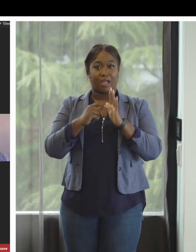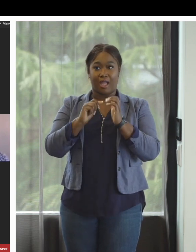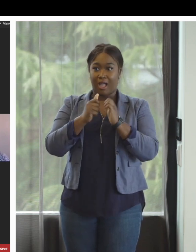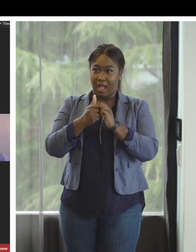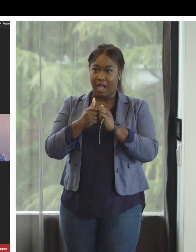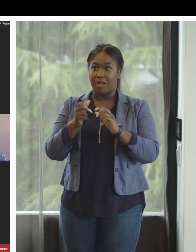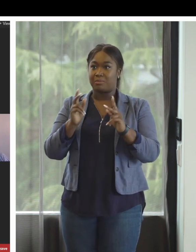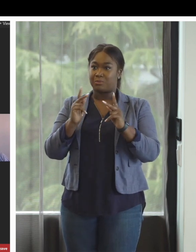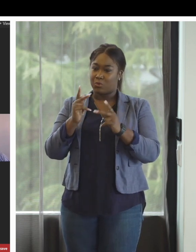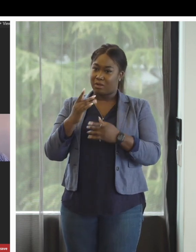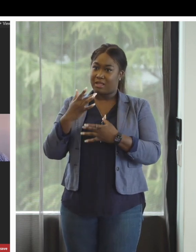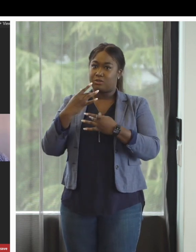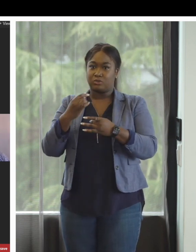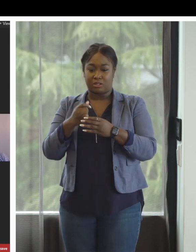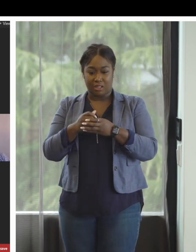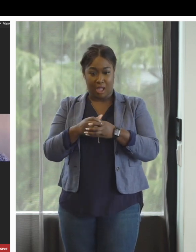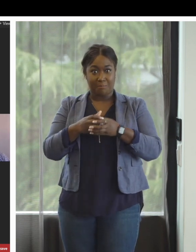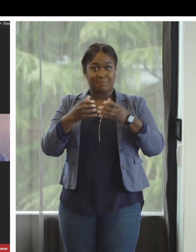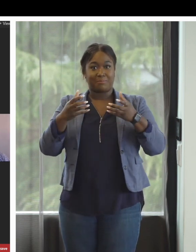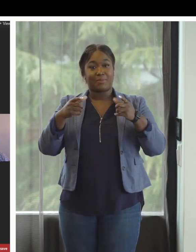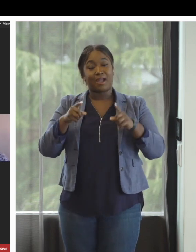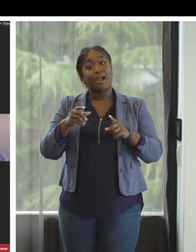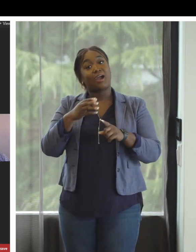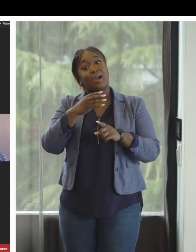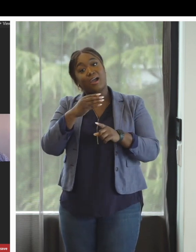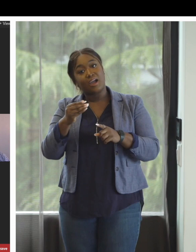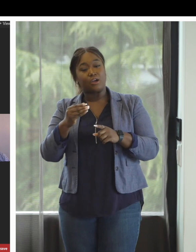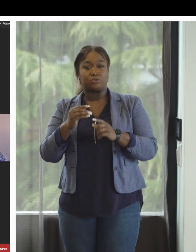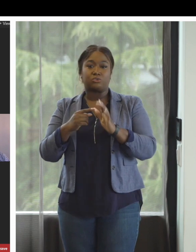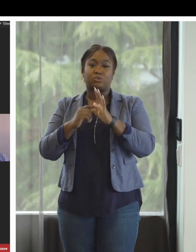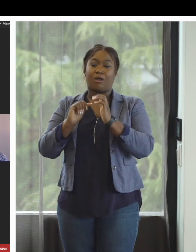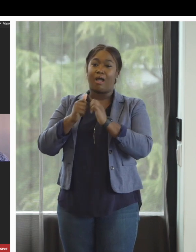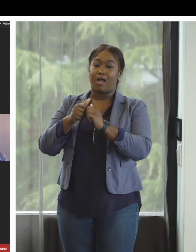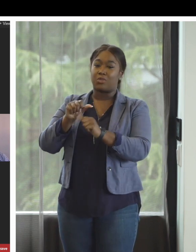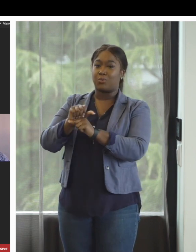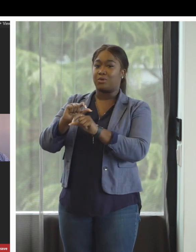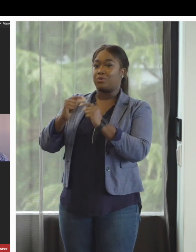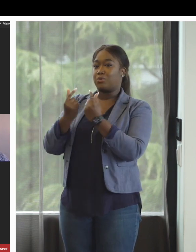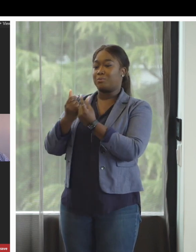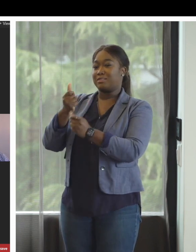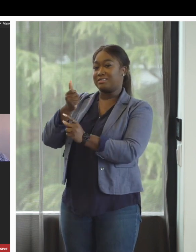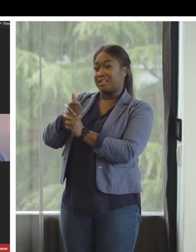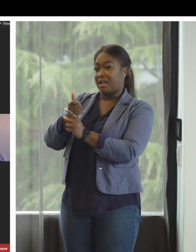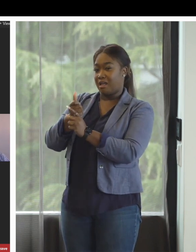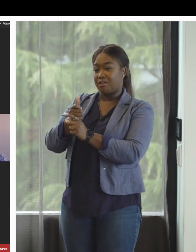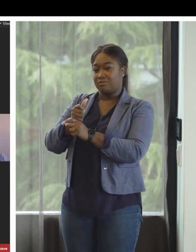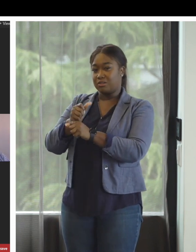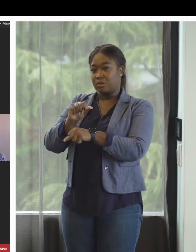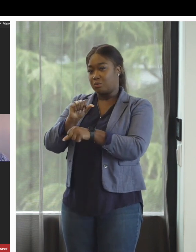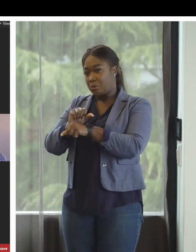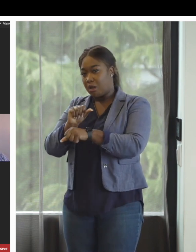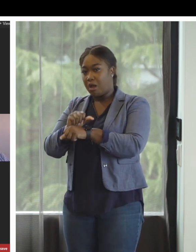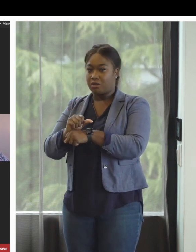this and also how the working group itself is can help to